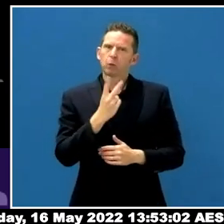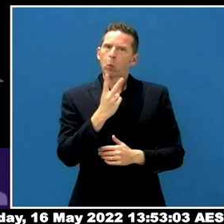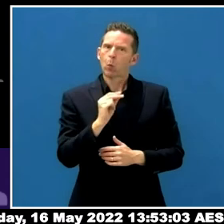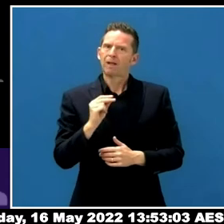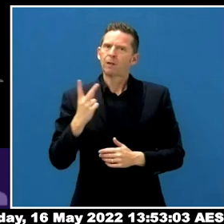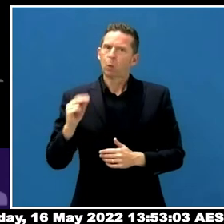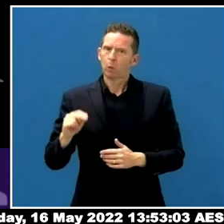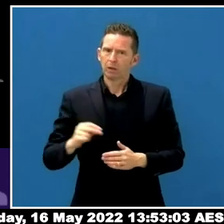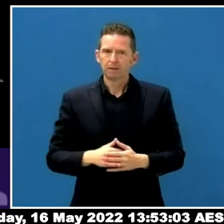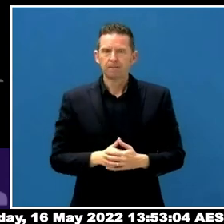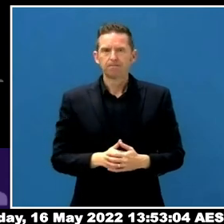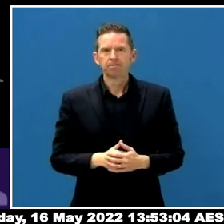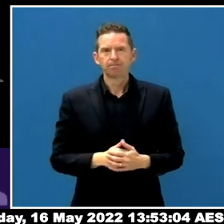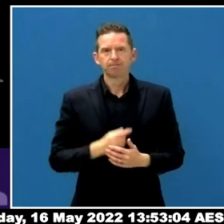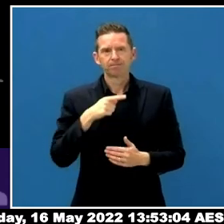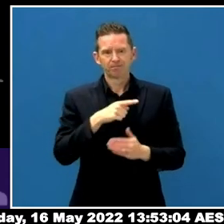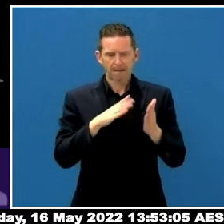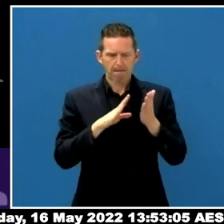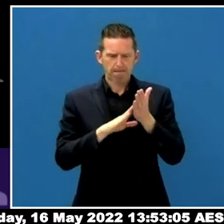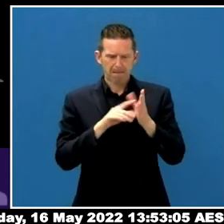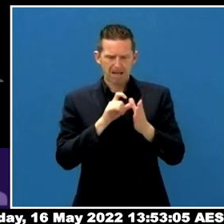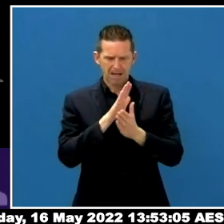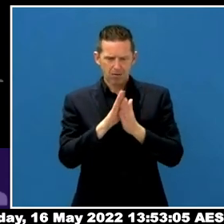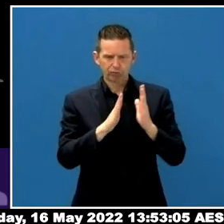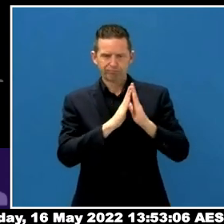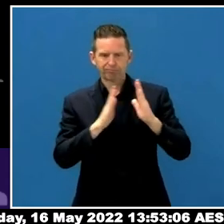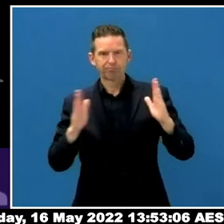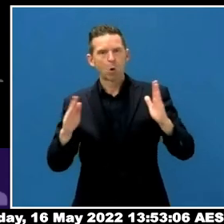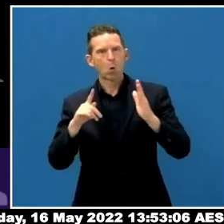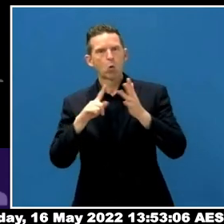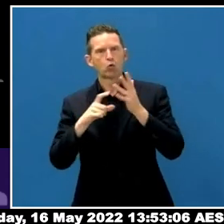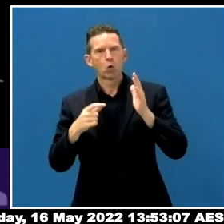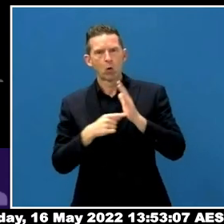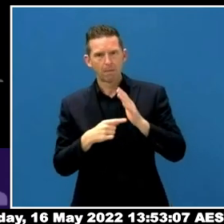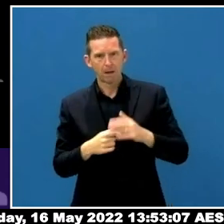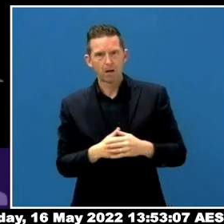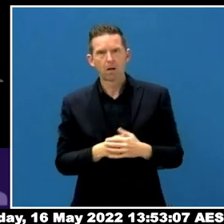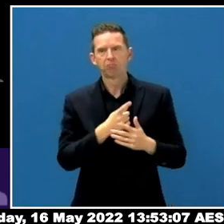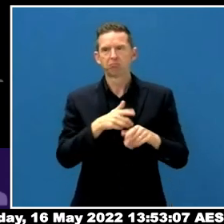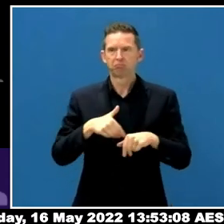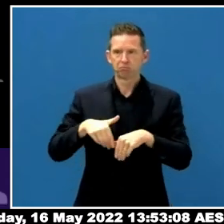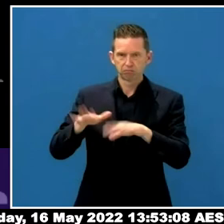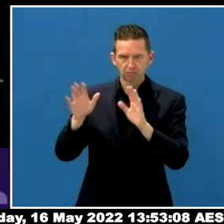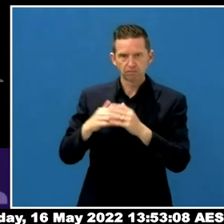until October and I had rung on numerous occasions and asked if I could have some